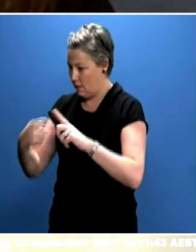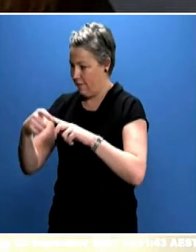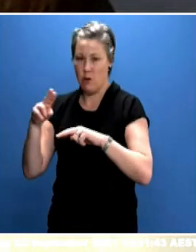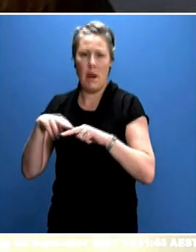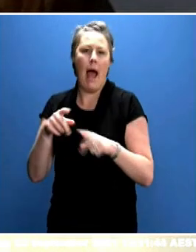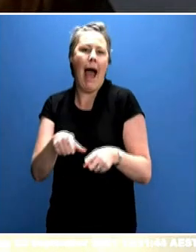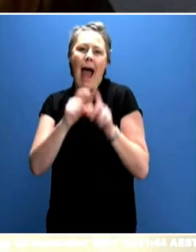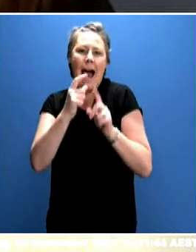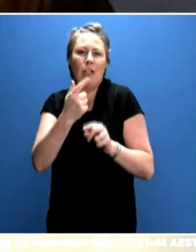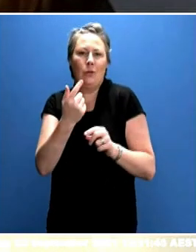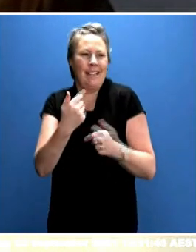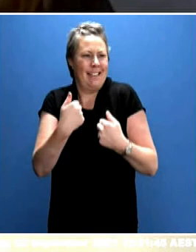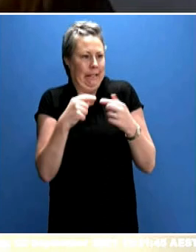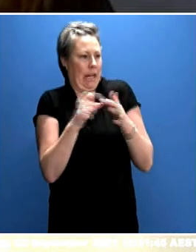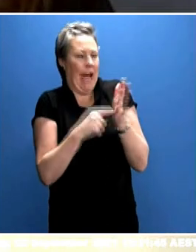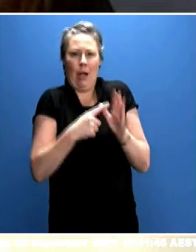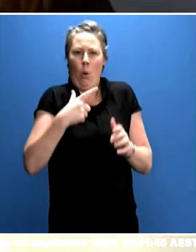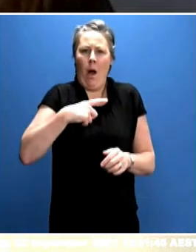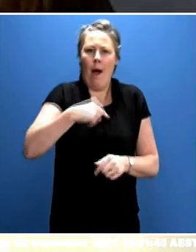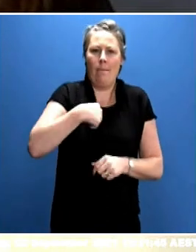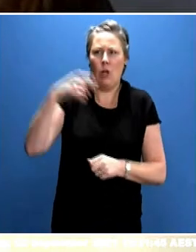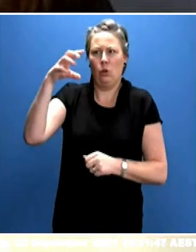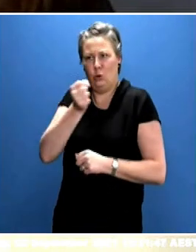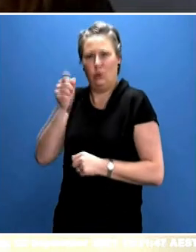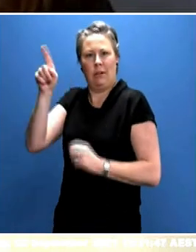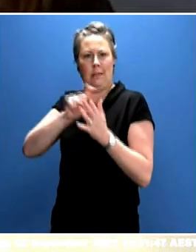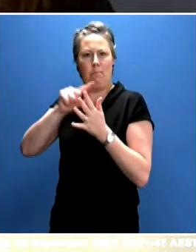The Department should have that data, and that data should be made available